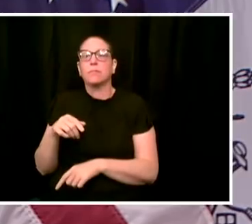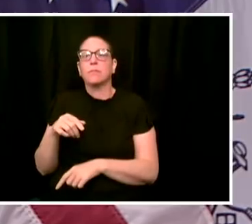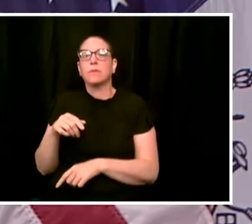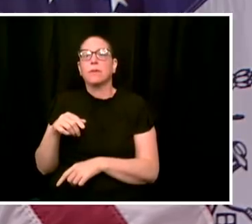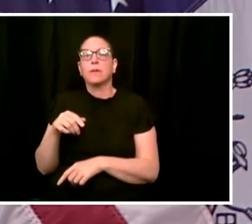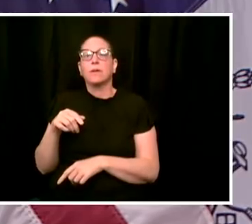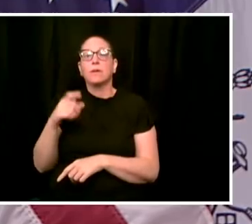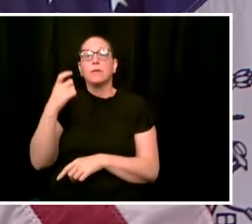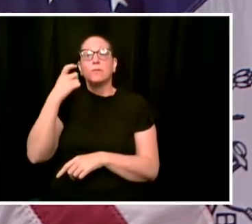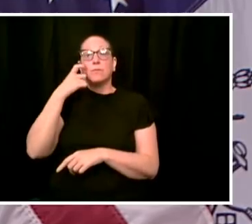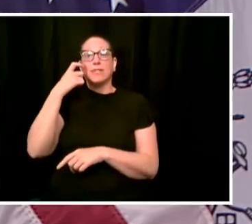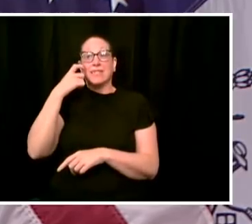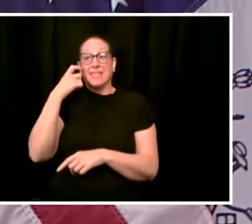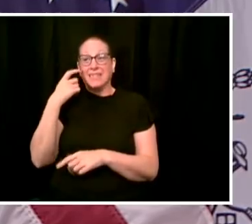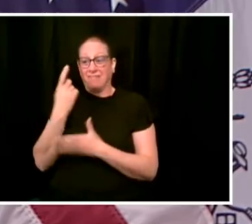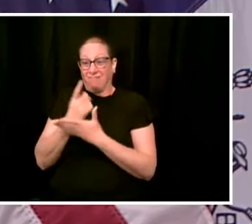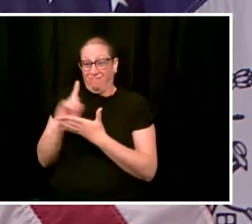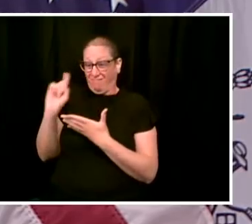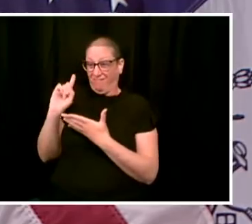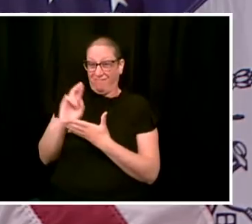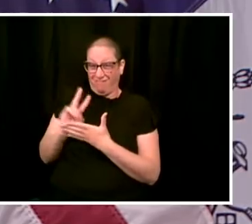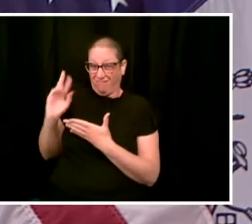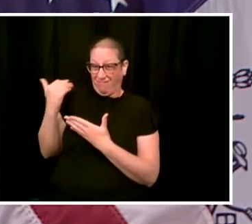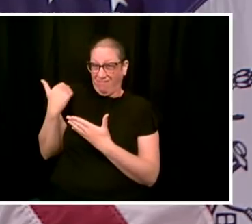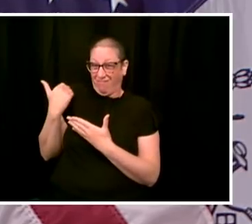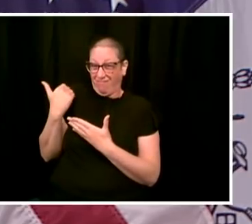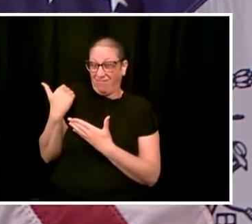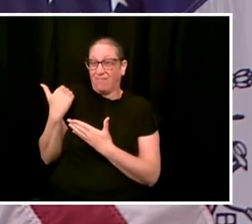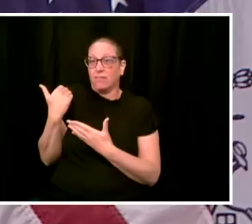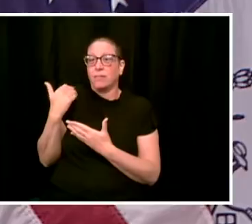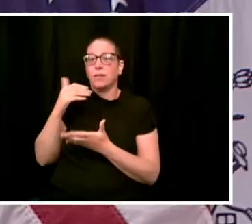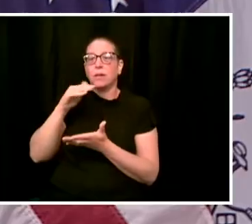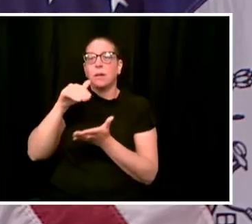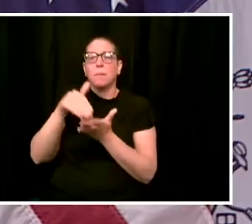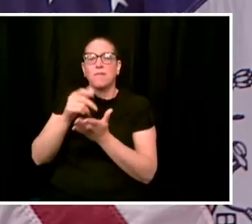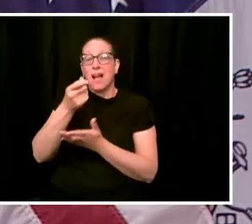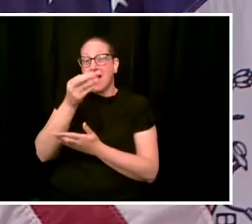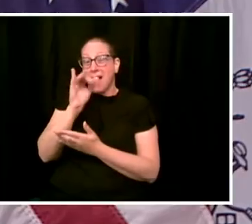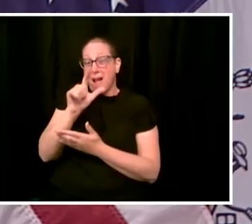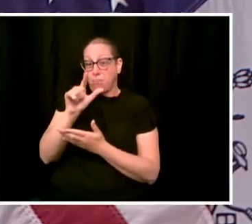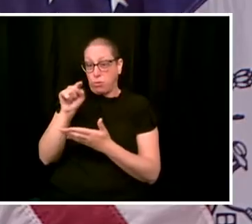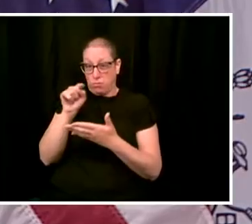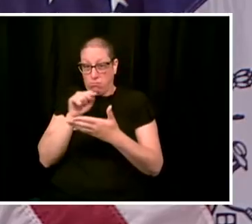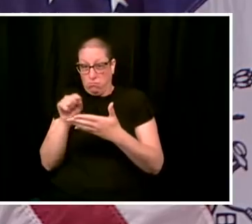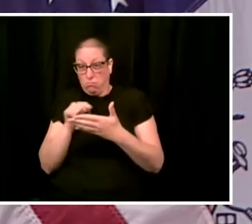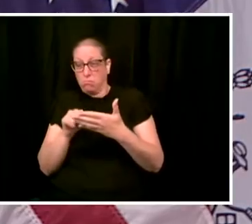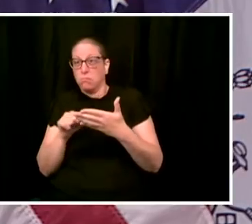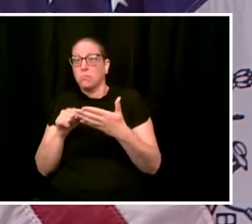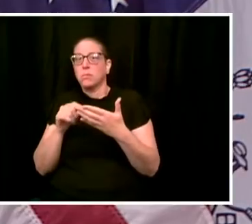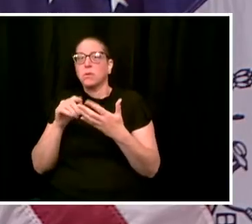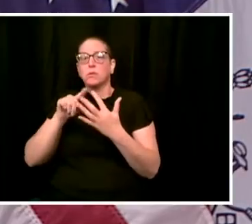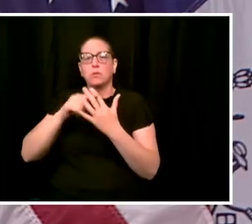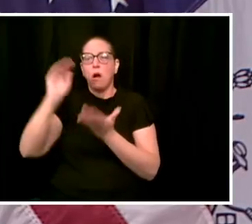TO PROTECT THE ABILITY OF THE OSHL PITATOA SVE LIVES. WE ONLY STARTED TO GET RELIEF AS WE GOT INTO THE MIDEDL OF APRIL,